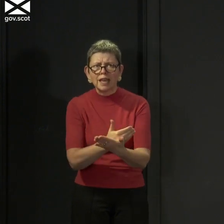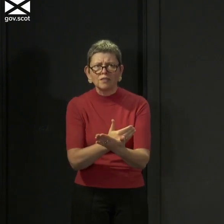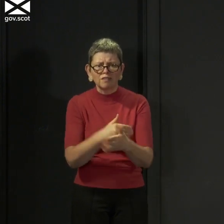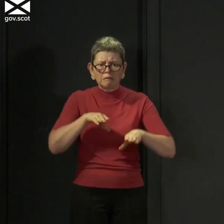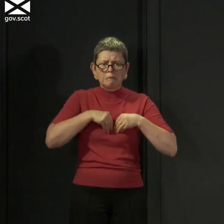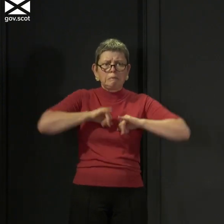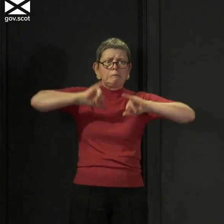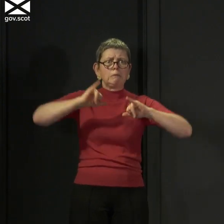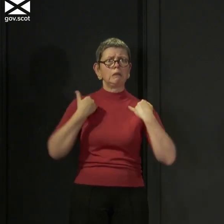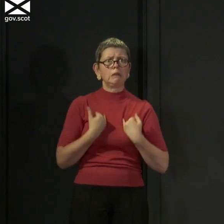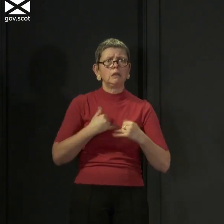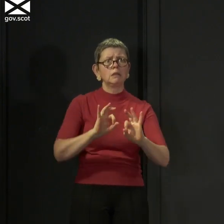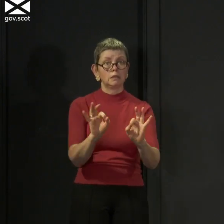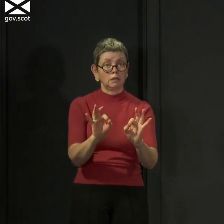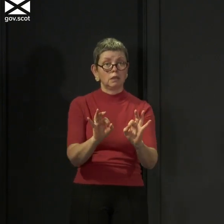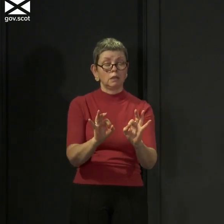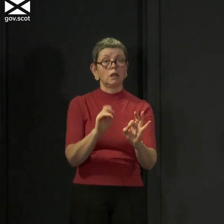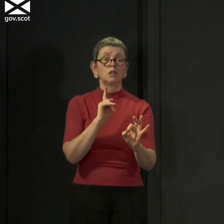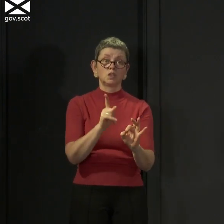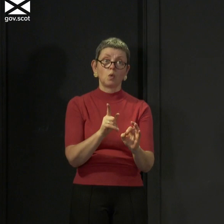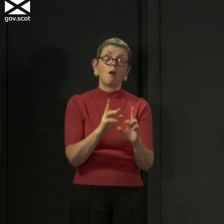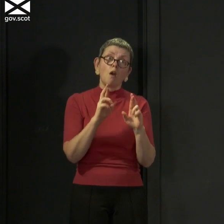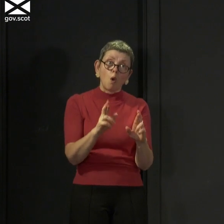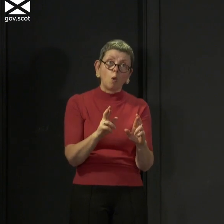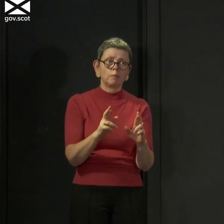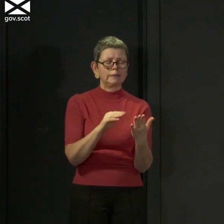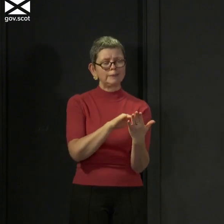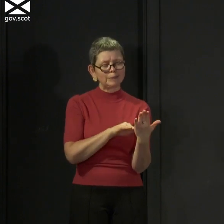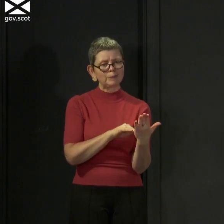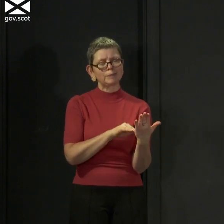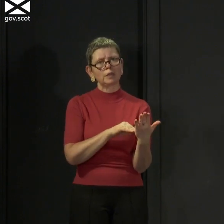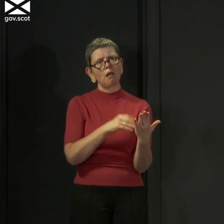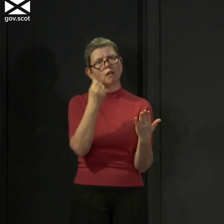bit longer in Scotland, then I hope people will realise and understand that that's a